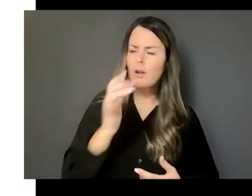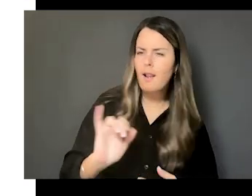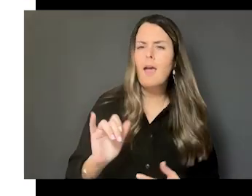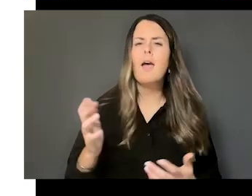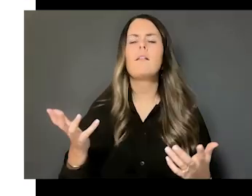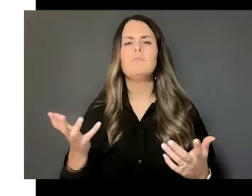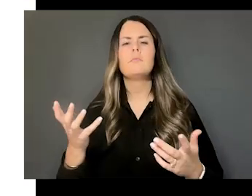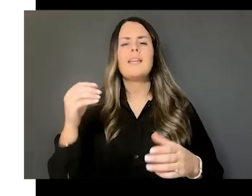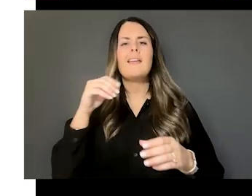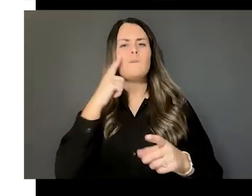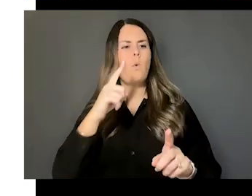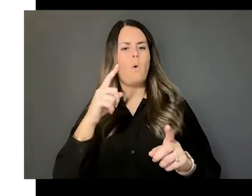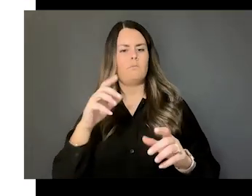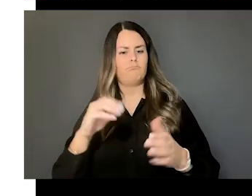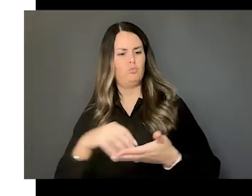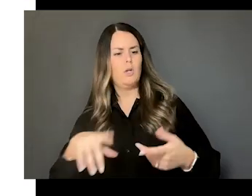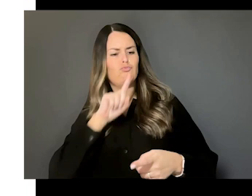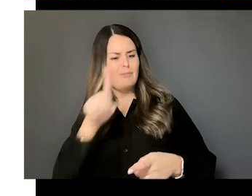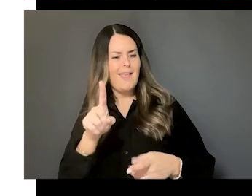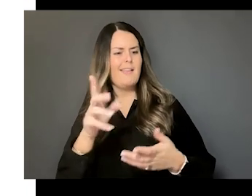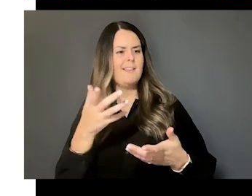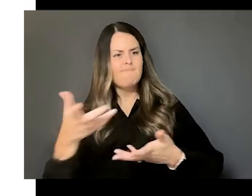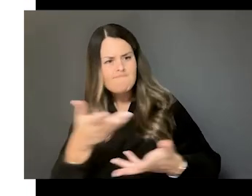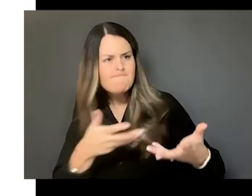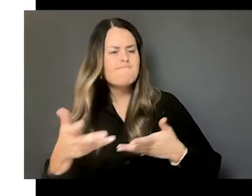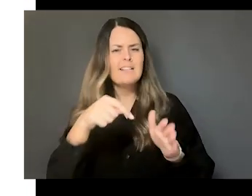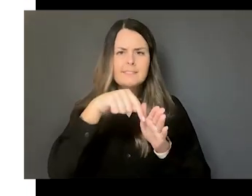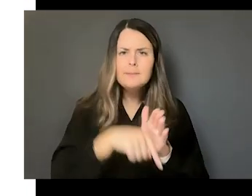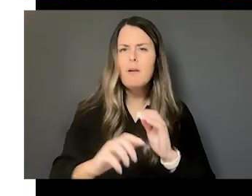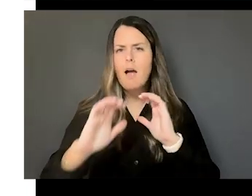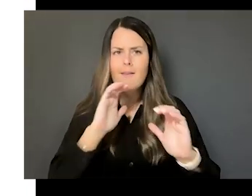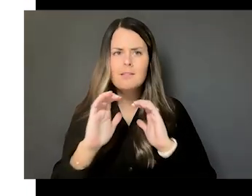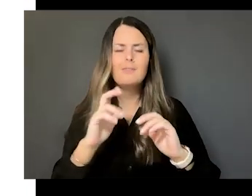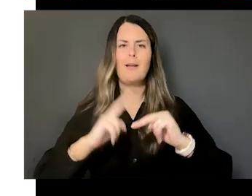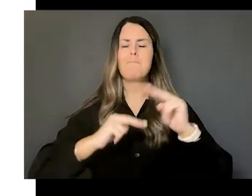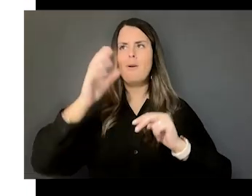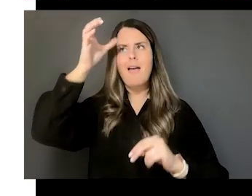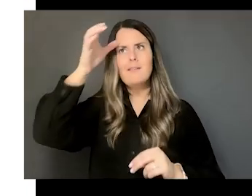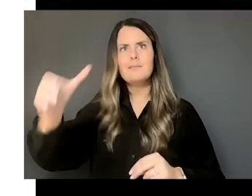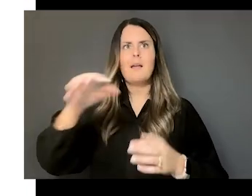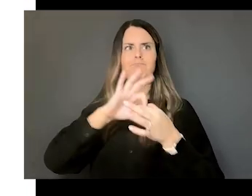for students to really engage in deep conversation and discussion and build concepts together as a community.